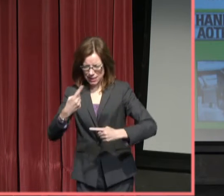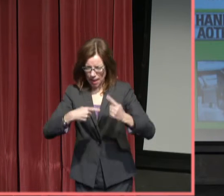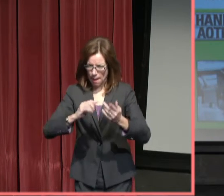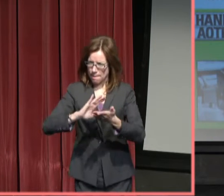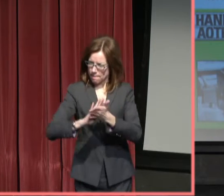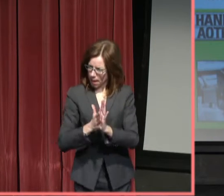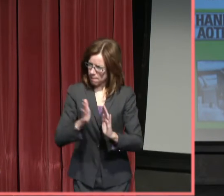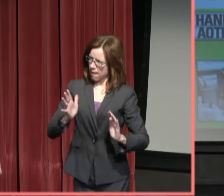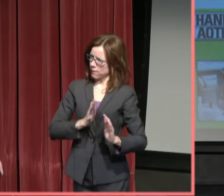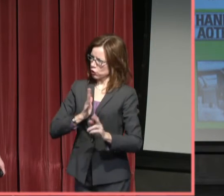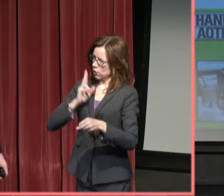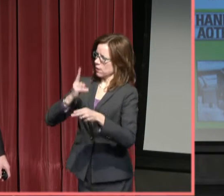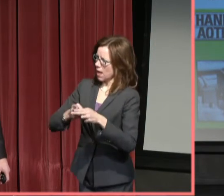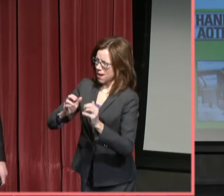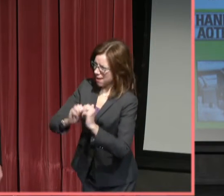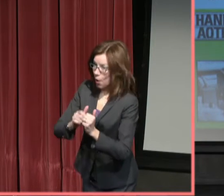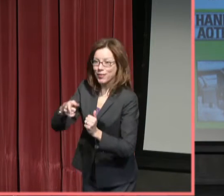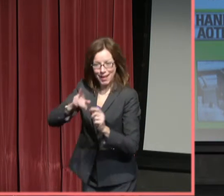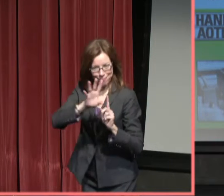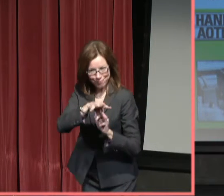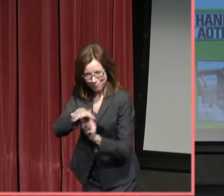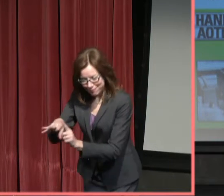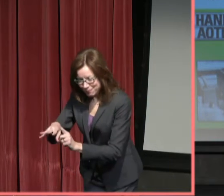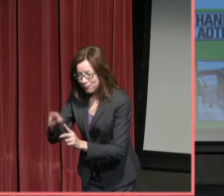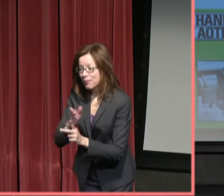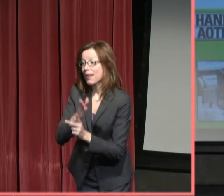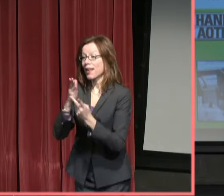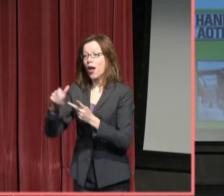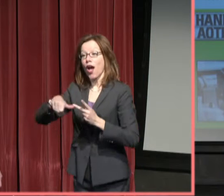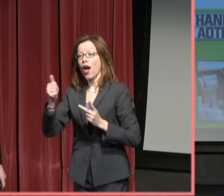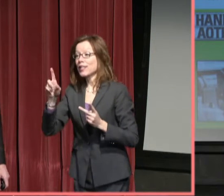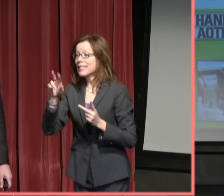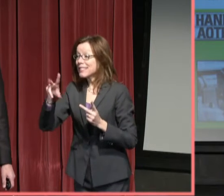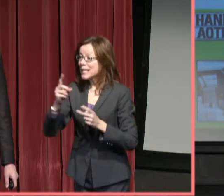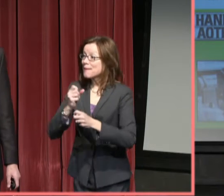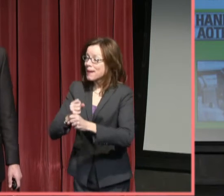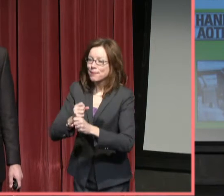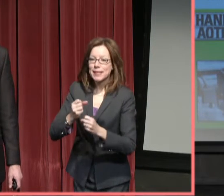and they've also produced a Sign with Your Baby DVD, for Deaf